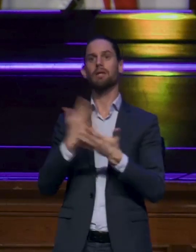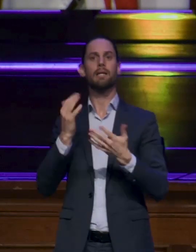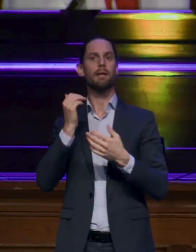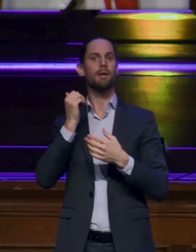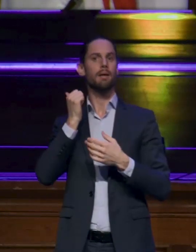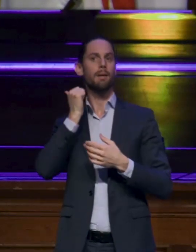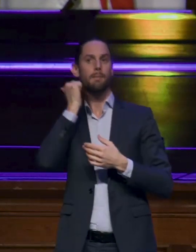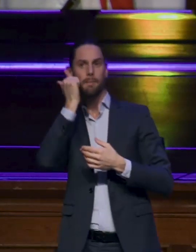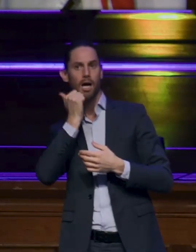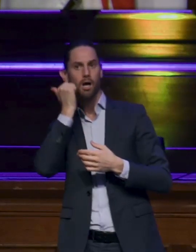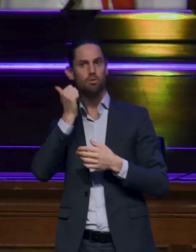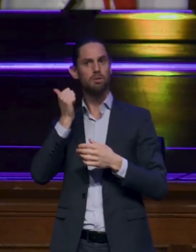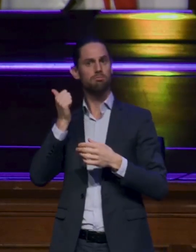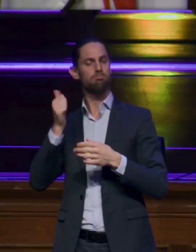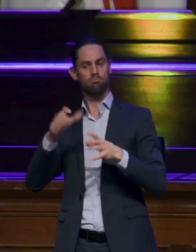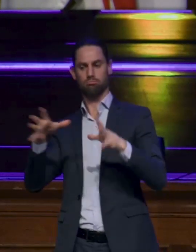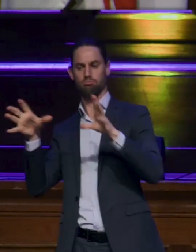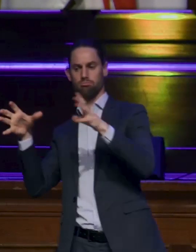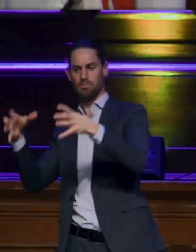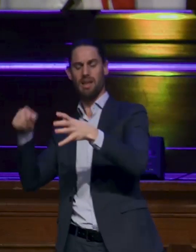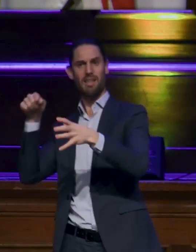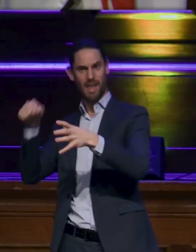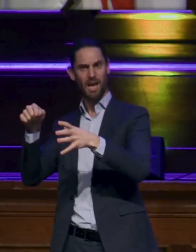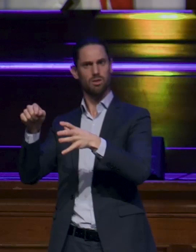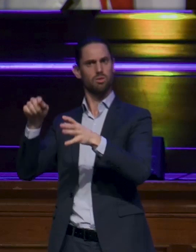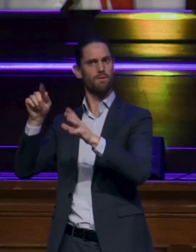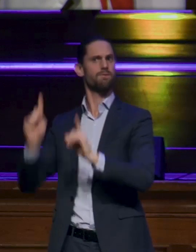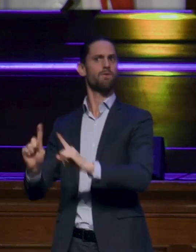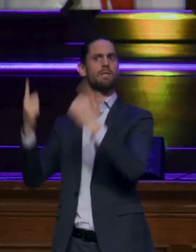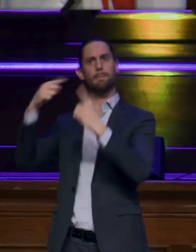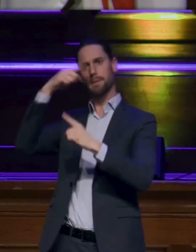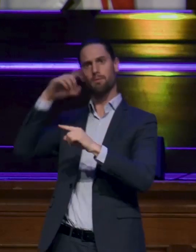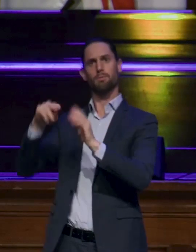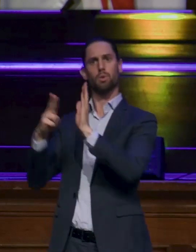Dafina where they indigenous New Zealanders so much of our sense of who